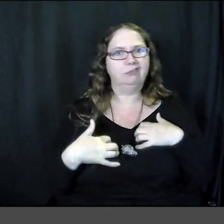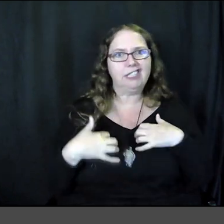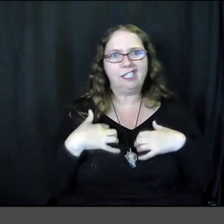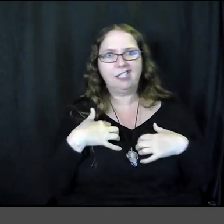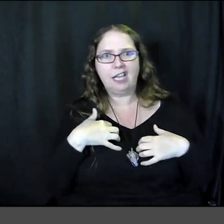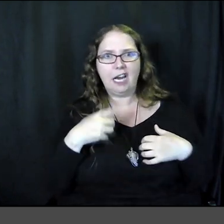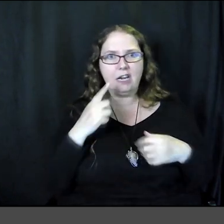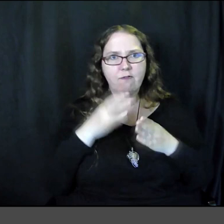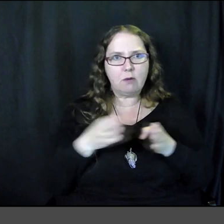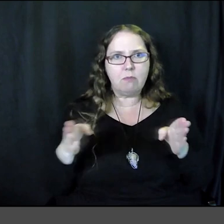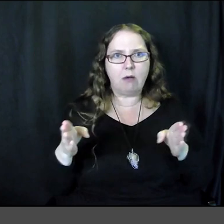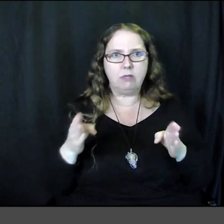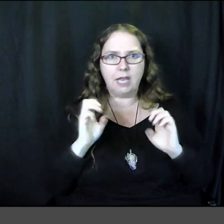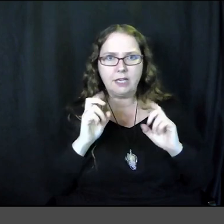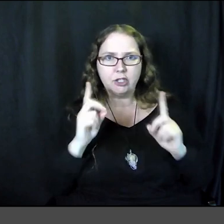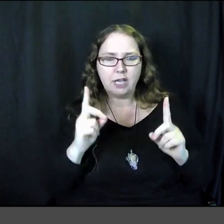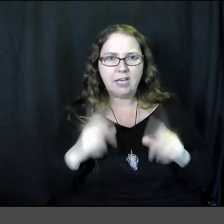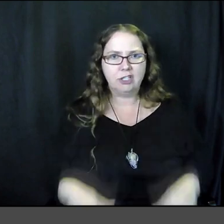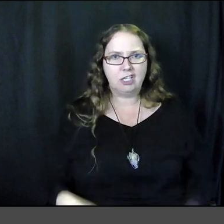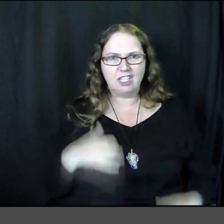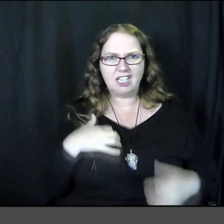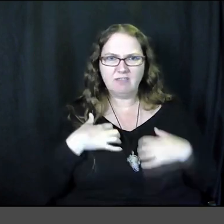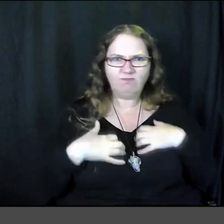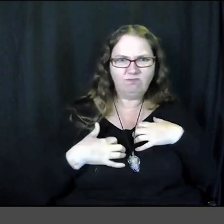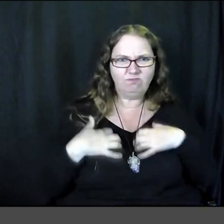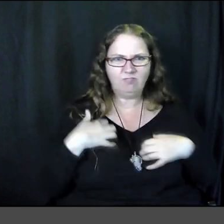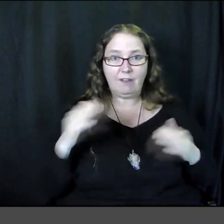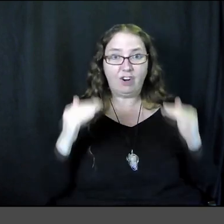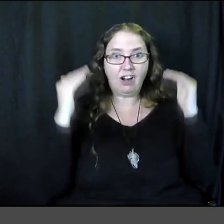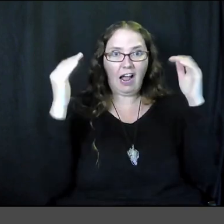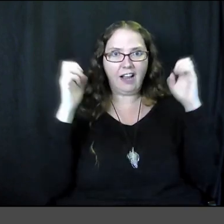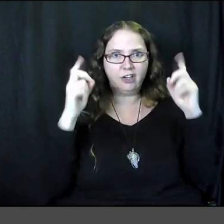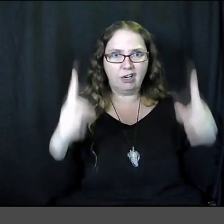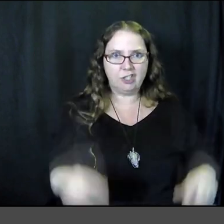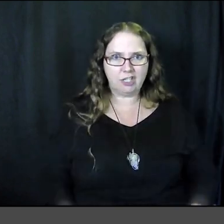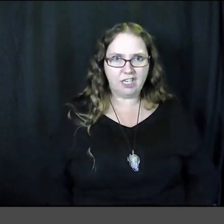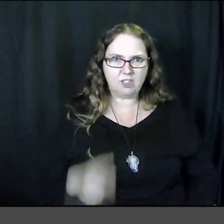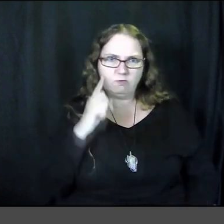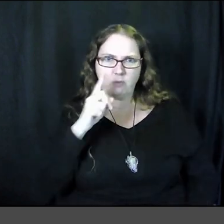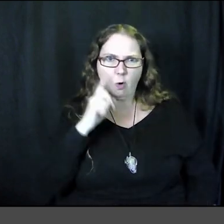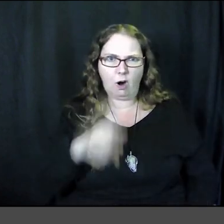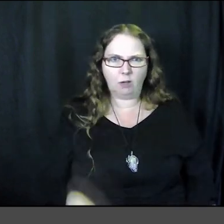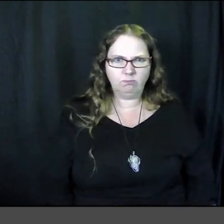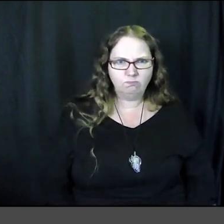THE DISDAIN FOR HIGHER EDUCATION COMING IN FROM FROM FROM POLICY MAKERS.